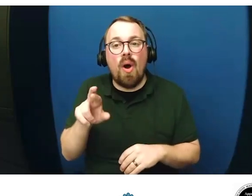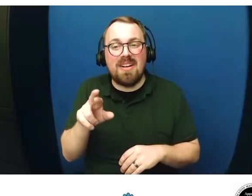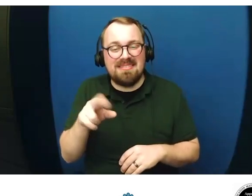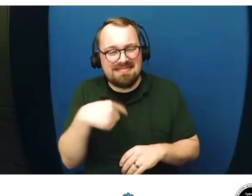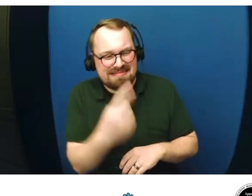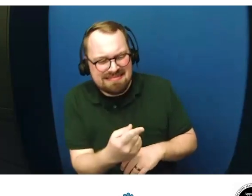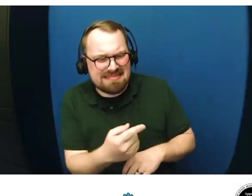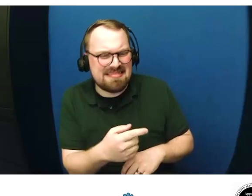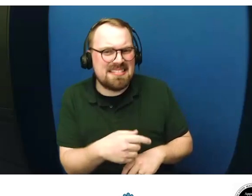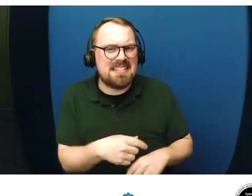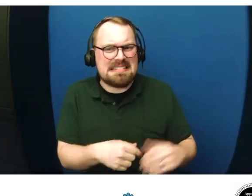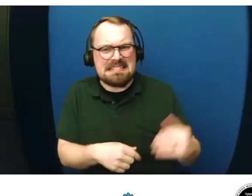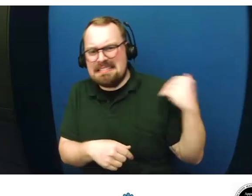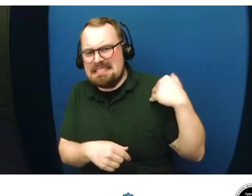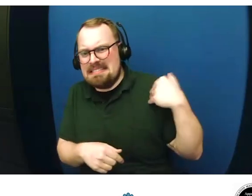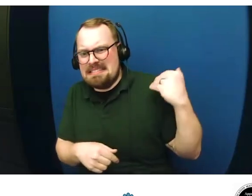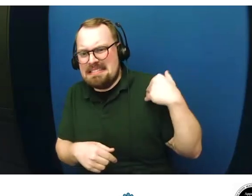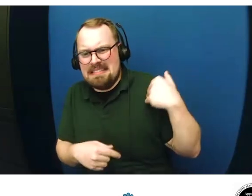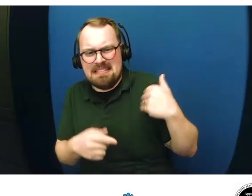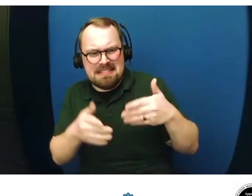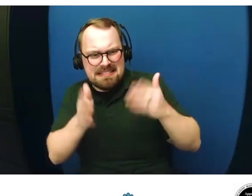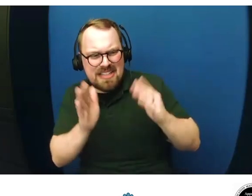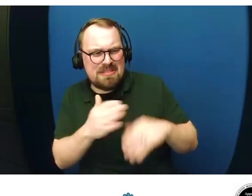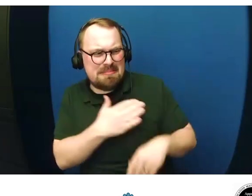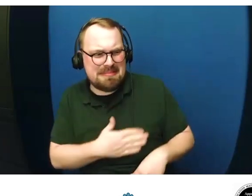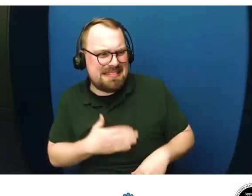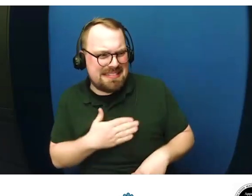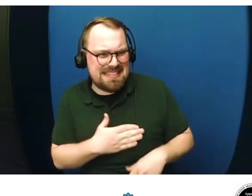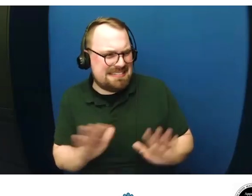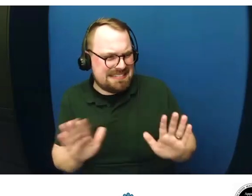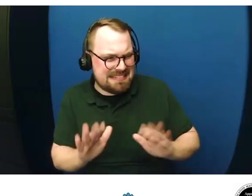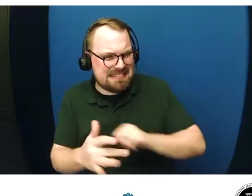you know, tap me in that way for my attention? I'd prefer if you would touch my elbow",